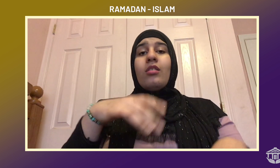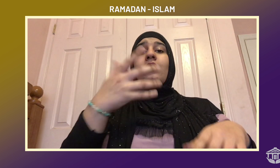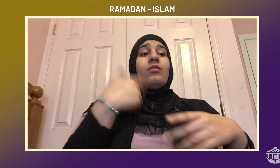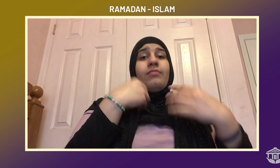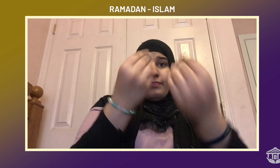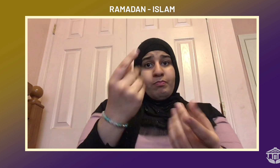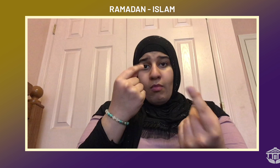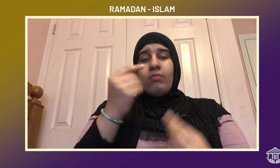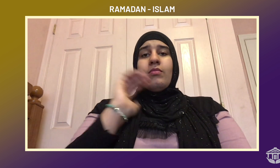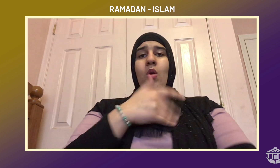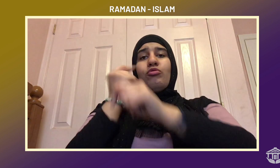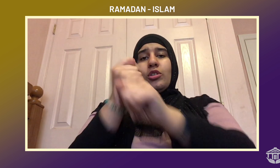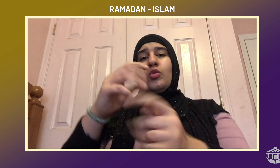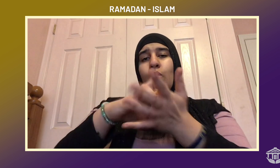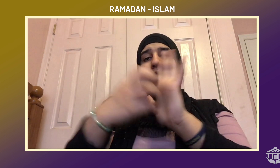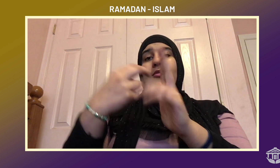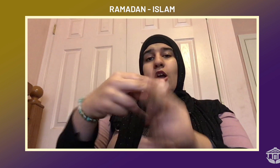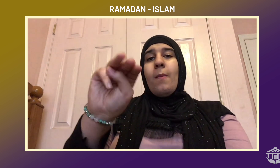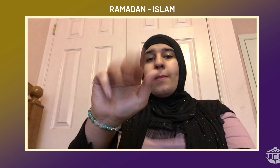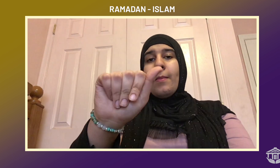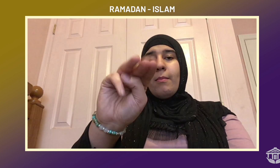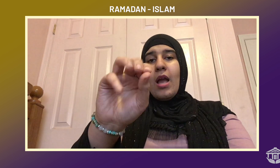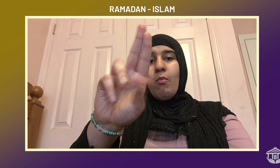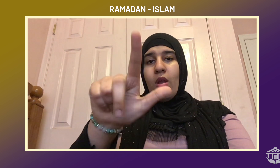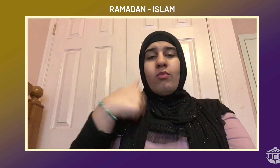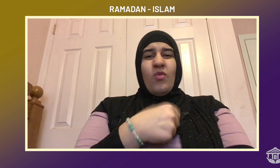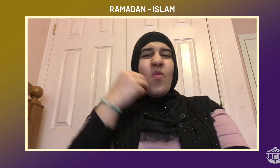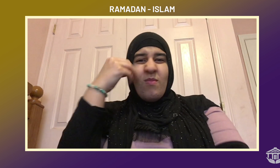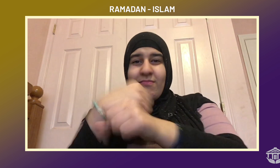but wherever we gather we celebrate with a traditional cookie called